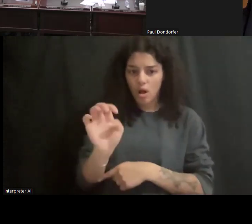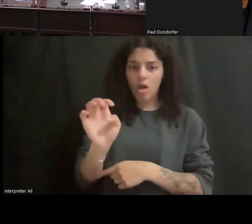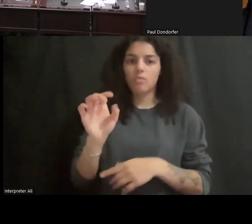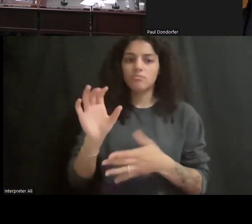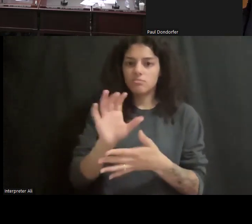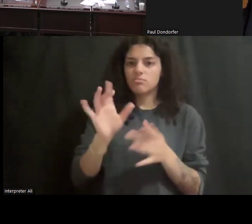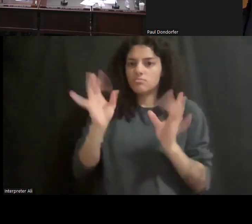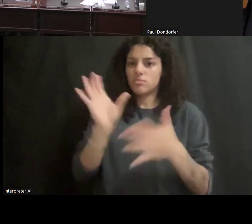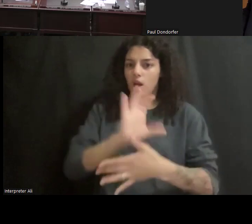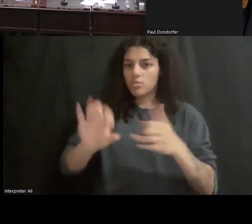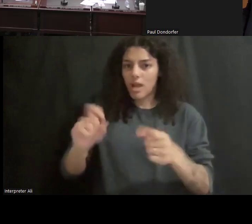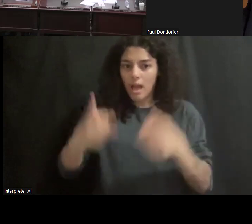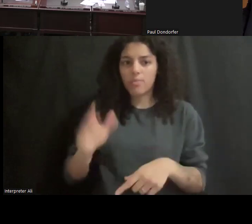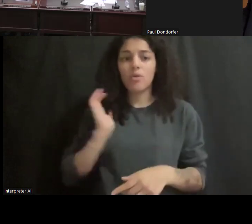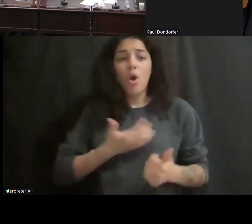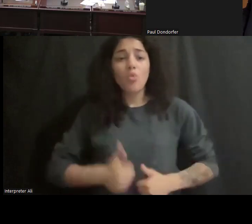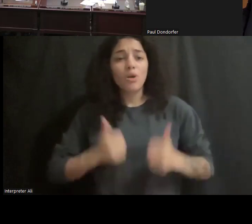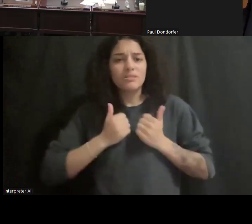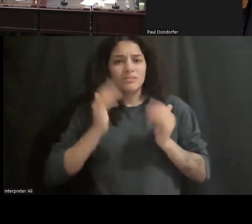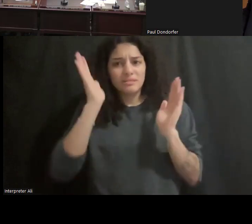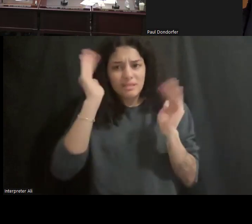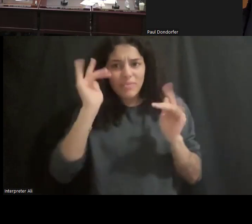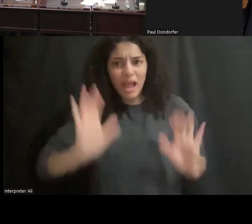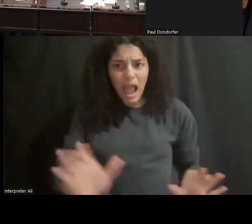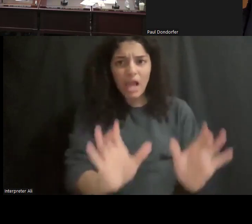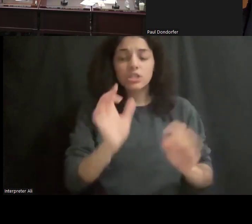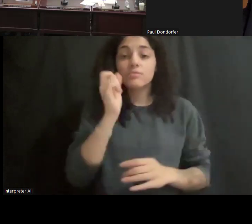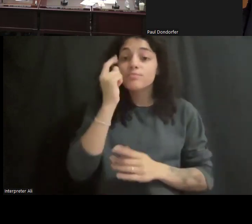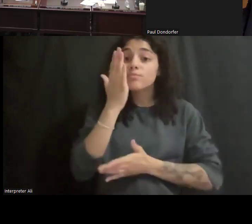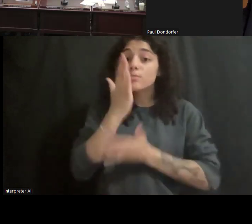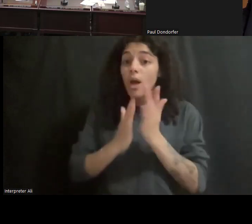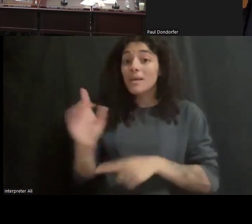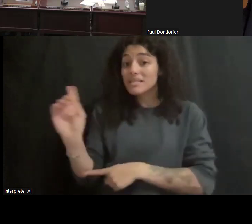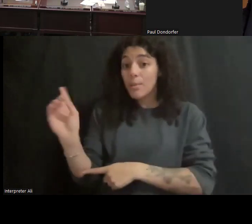also be clear some Democrats are voting no today not because of the policy be but because they're